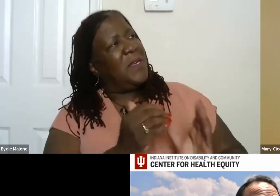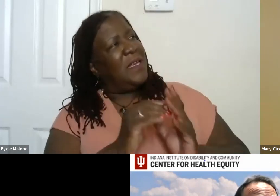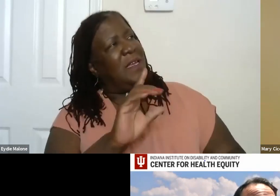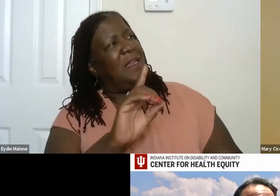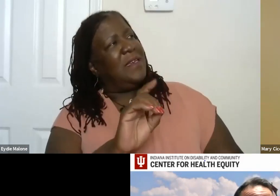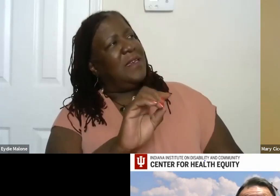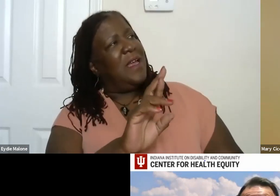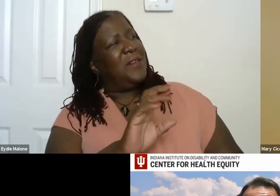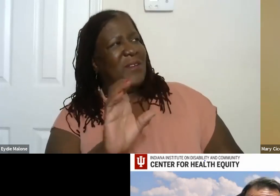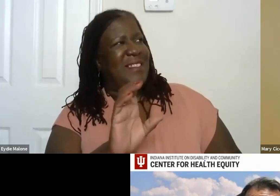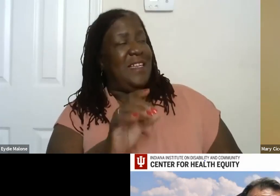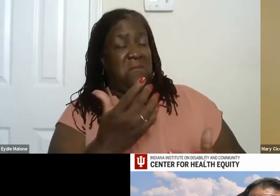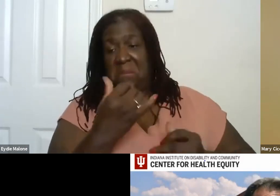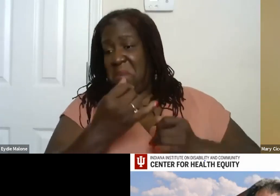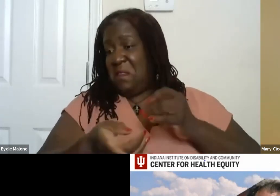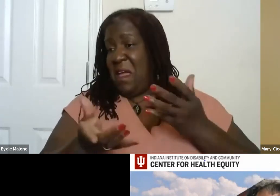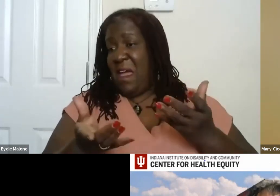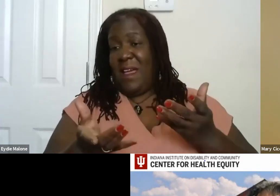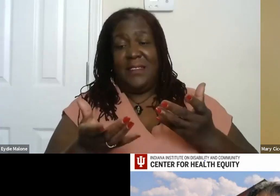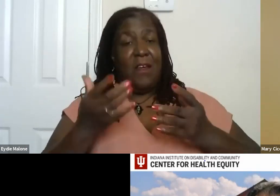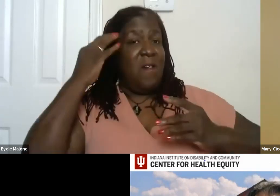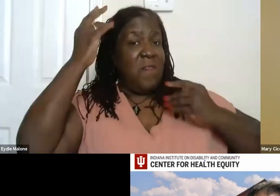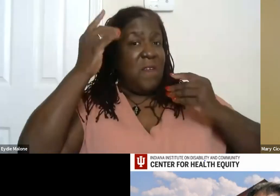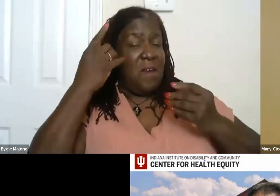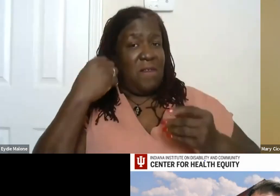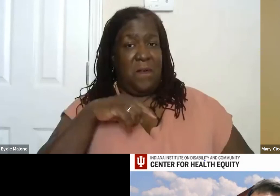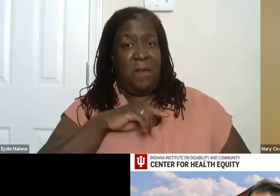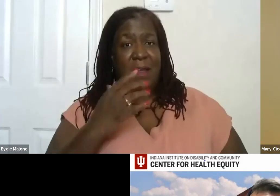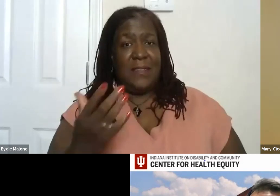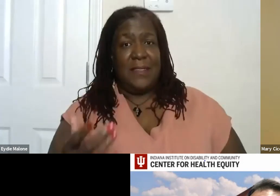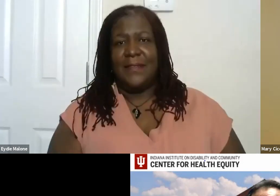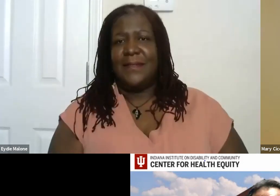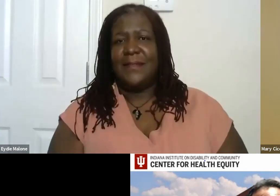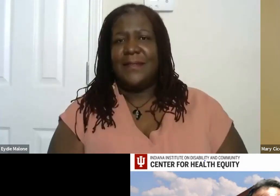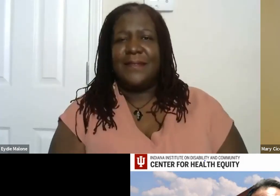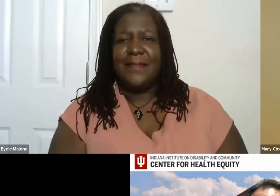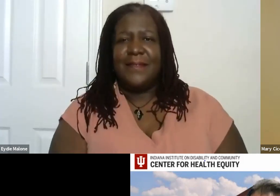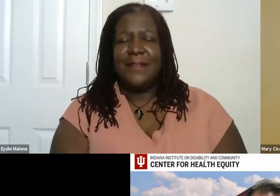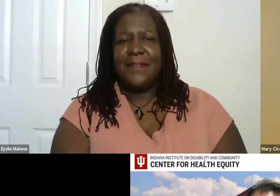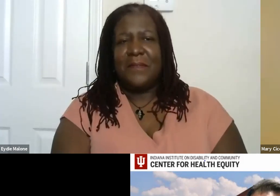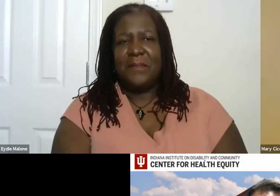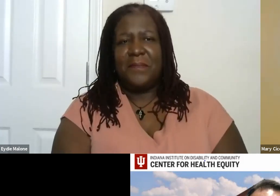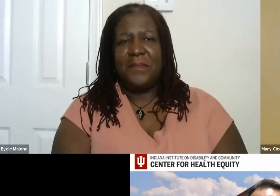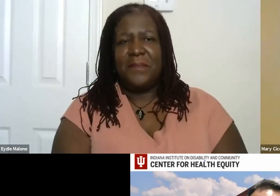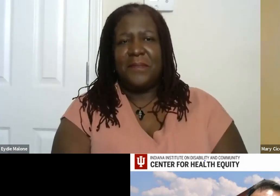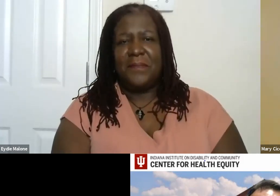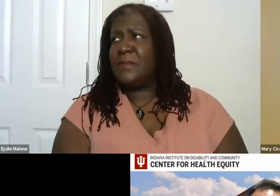Any last any one last thought for our participants today? Please, please, please get vaccinated.